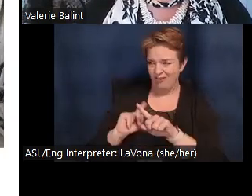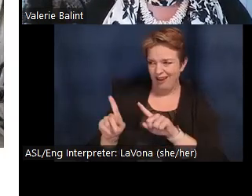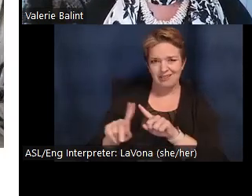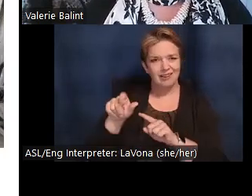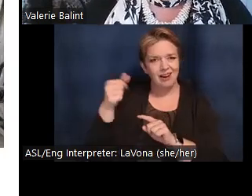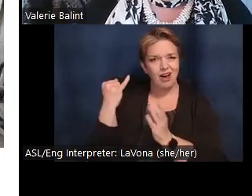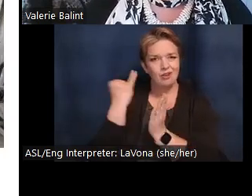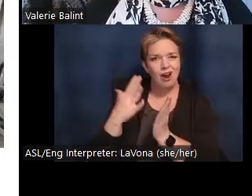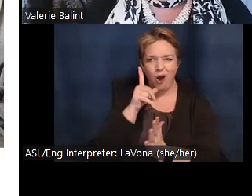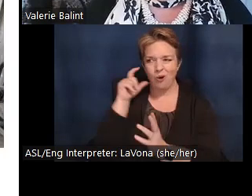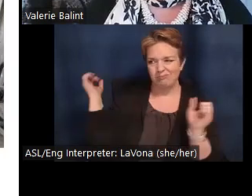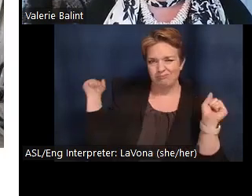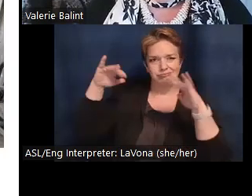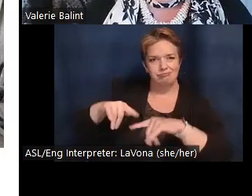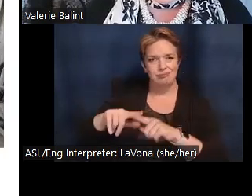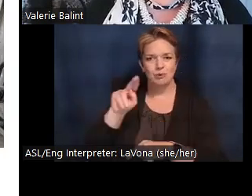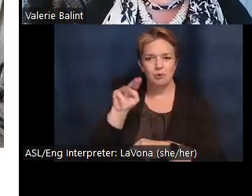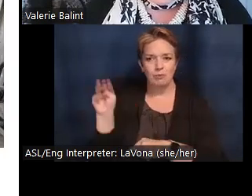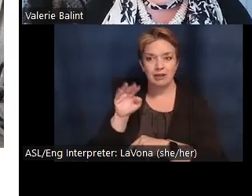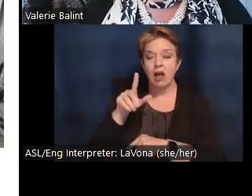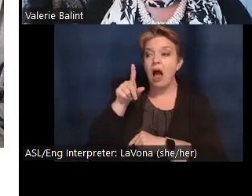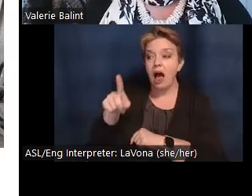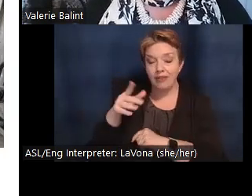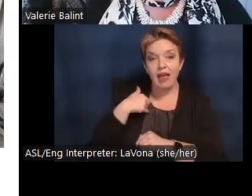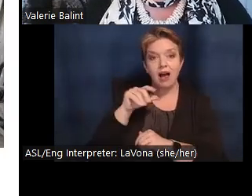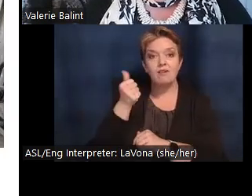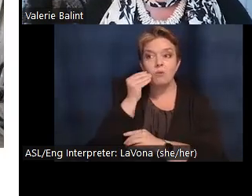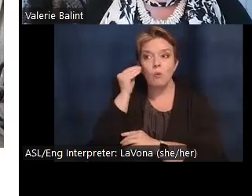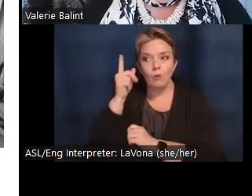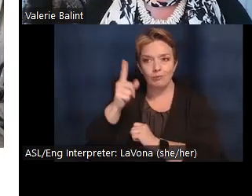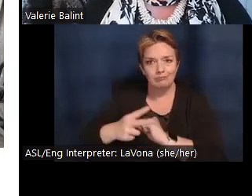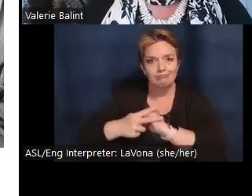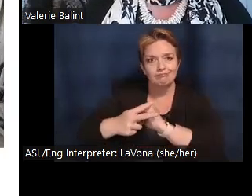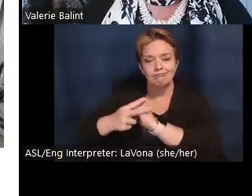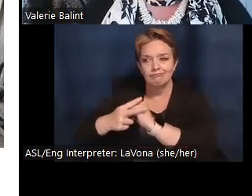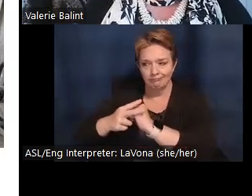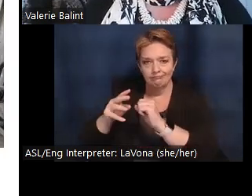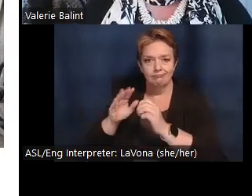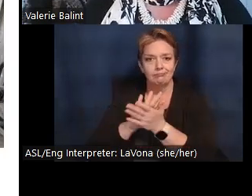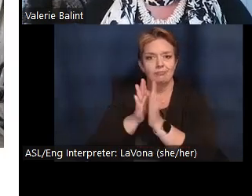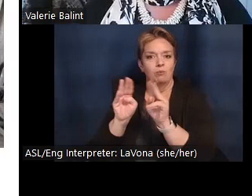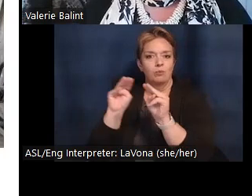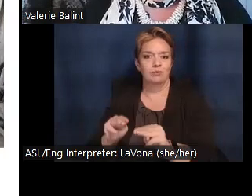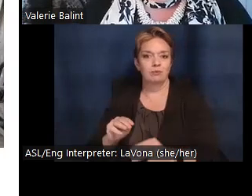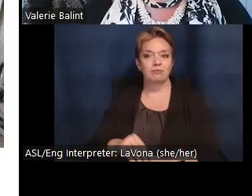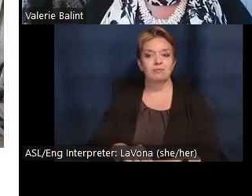and whose preserved properties await your discovery. Just 30 minutes south of the museum is the sculpture garden